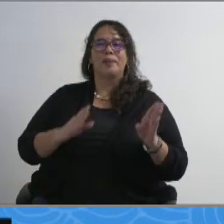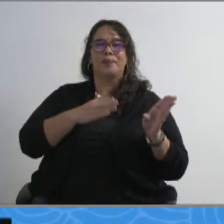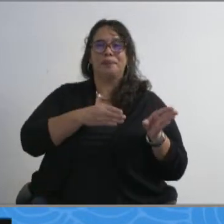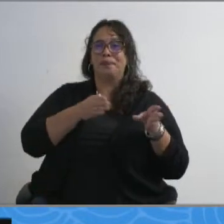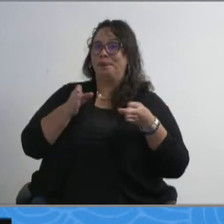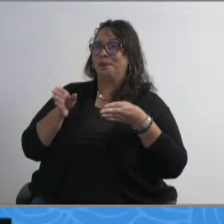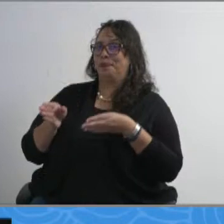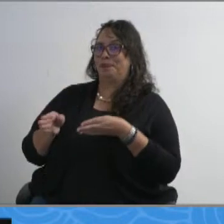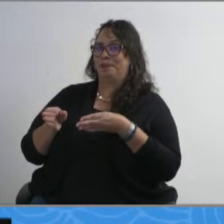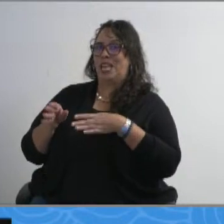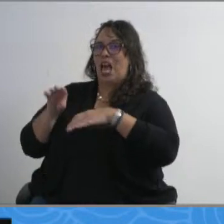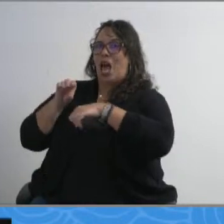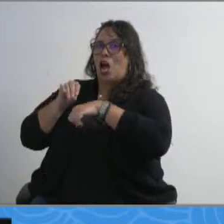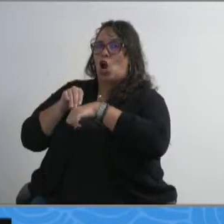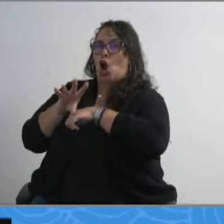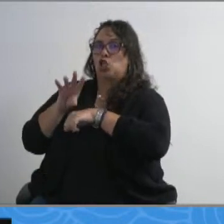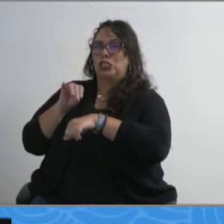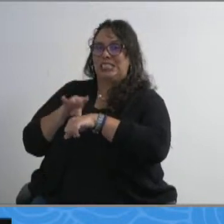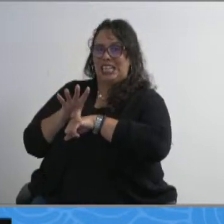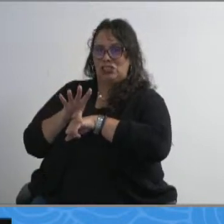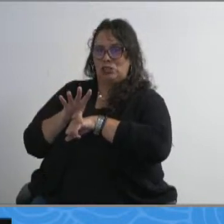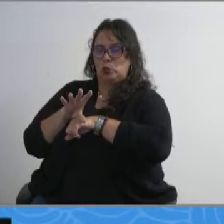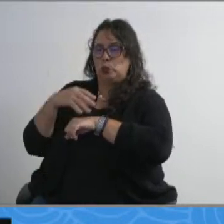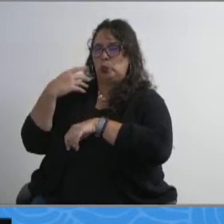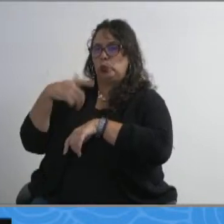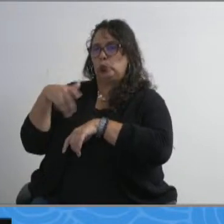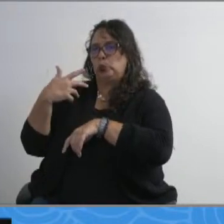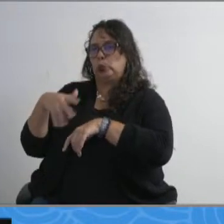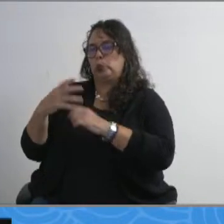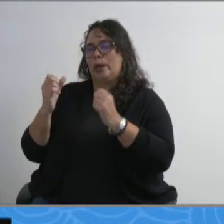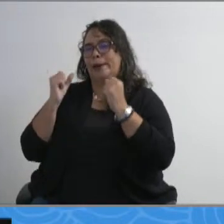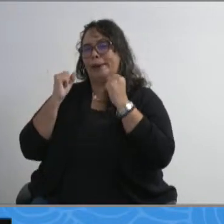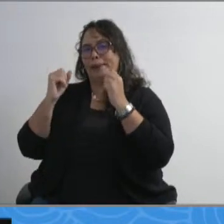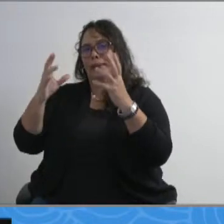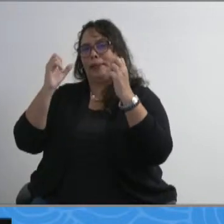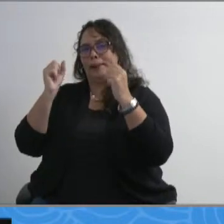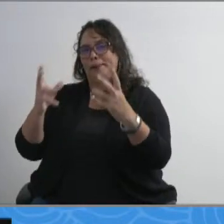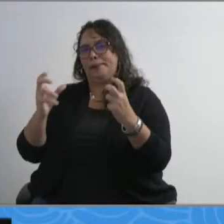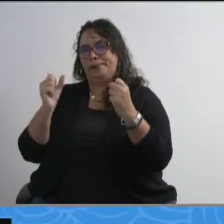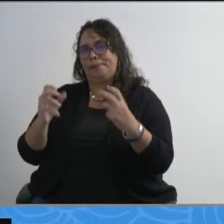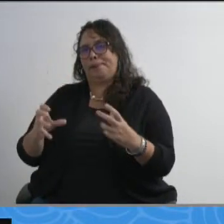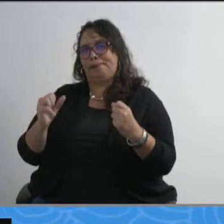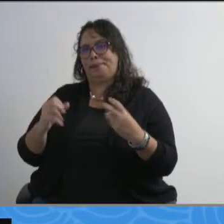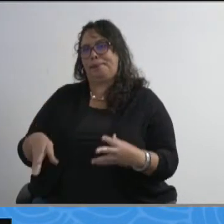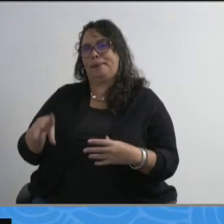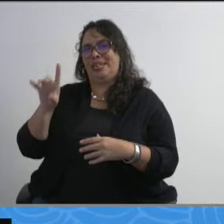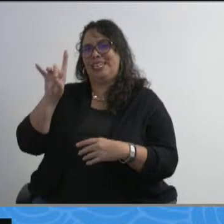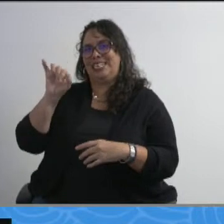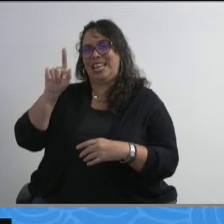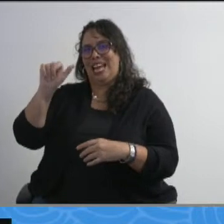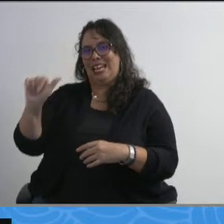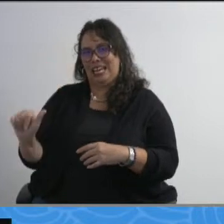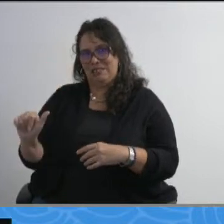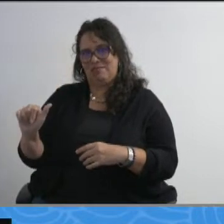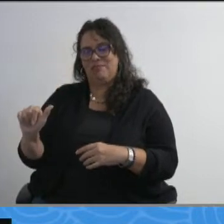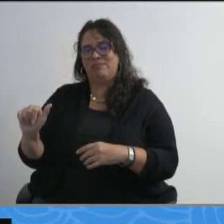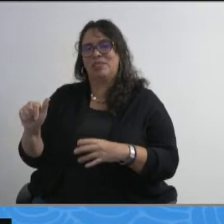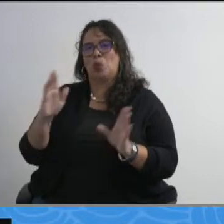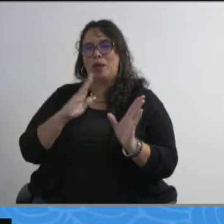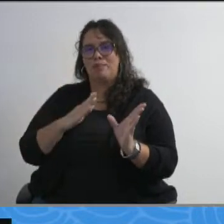And what this talks about is multiple sources of data that the district uses when we plan for professional development activities.